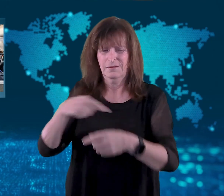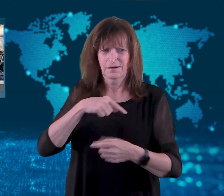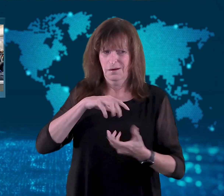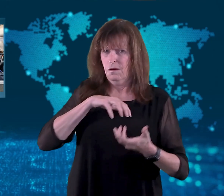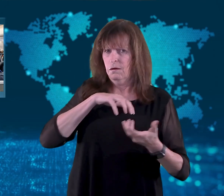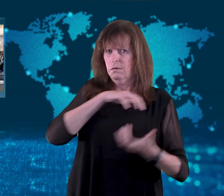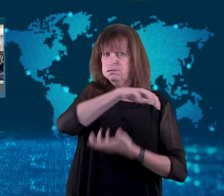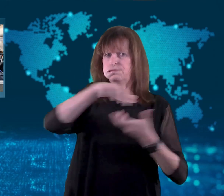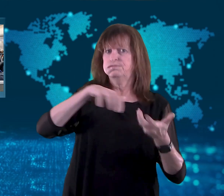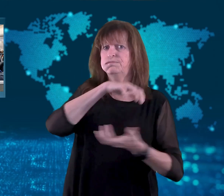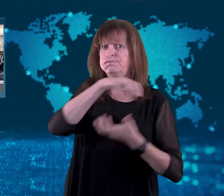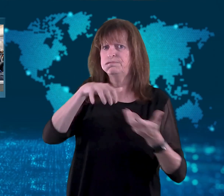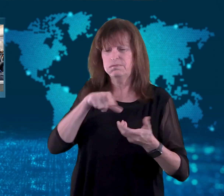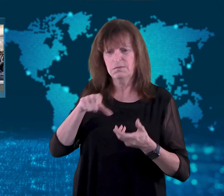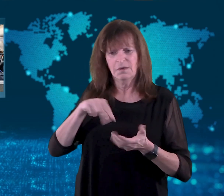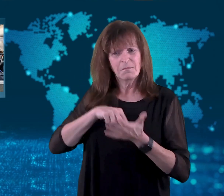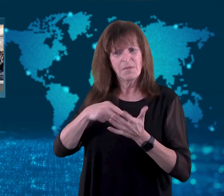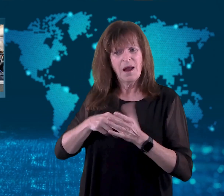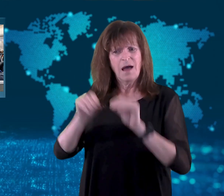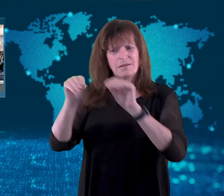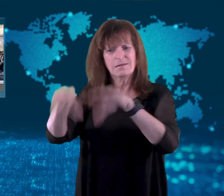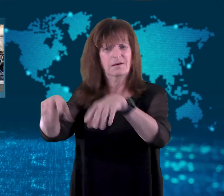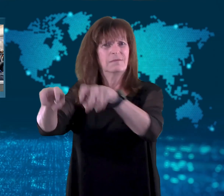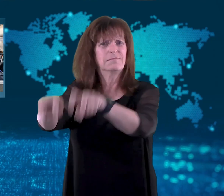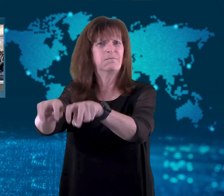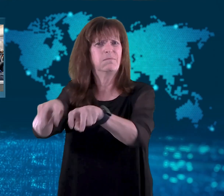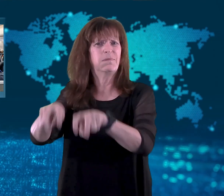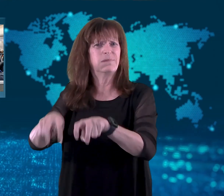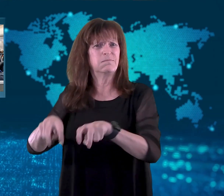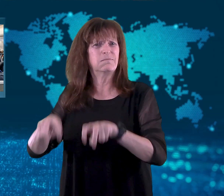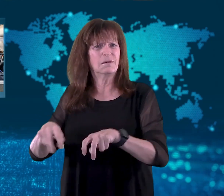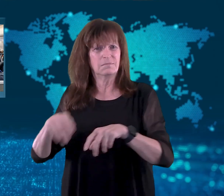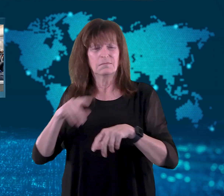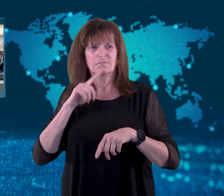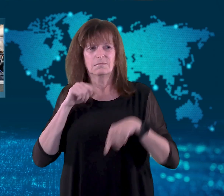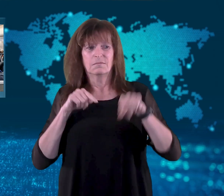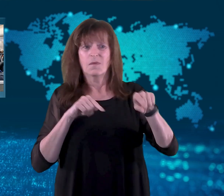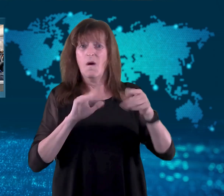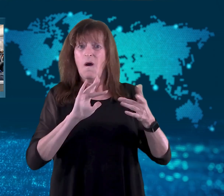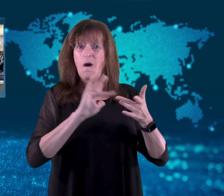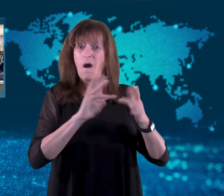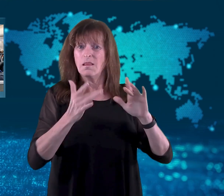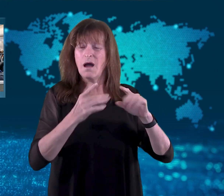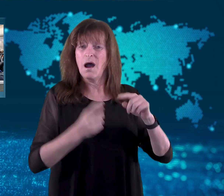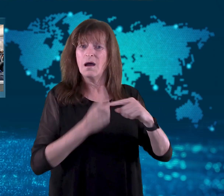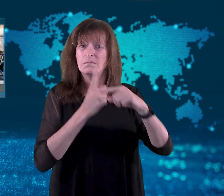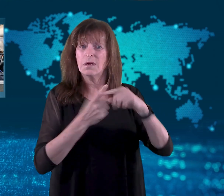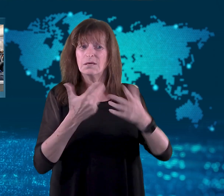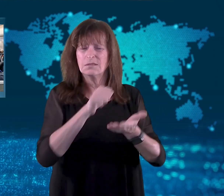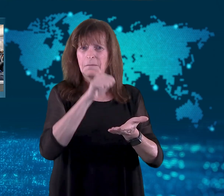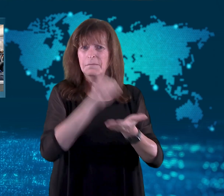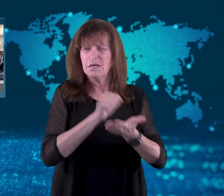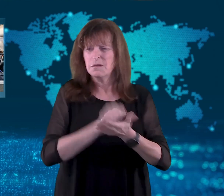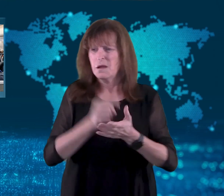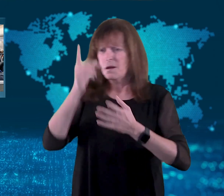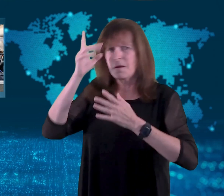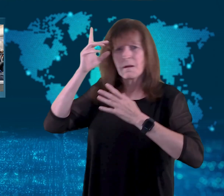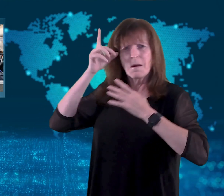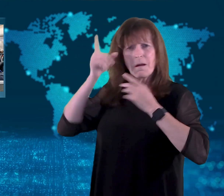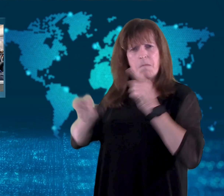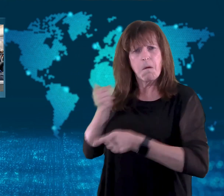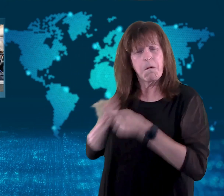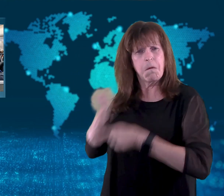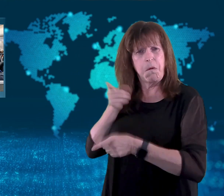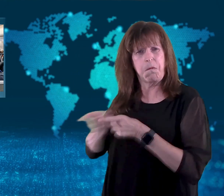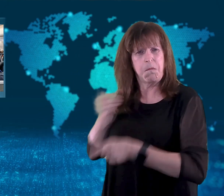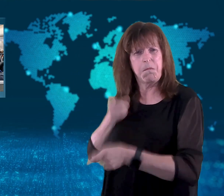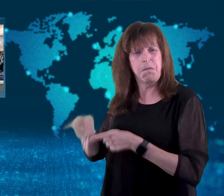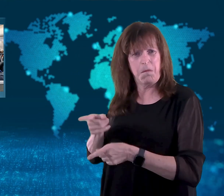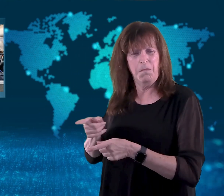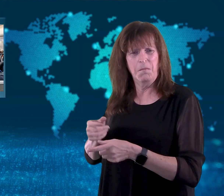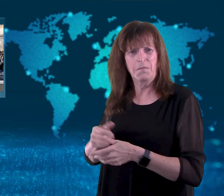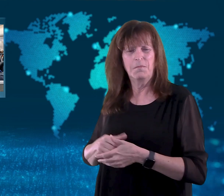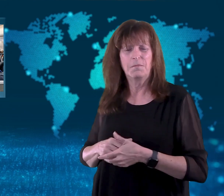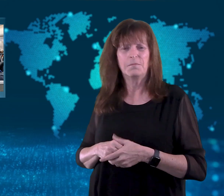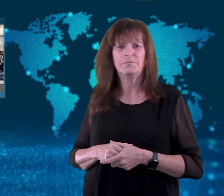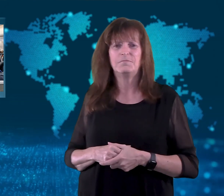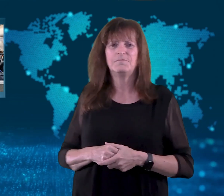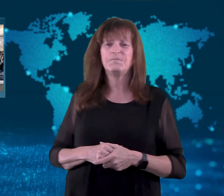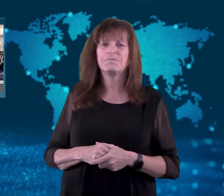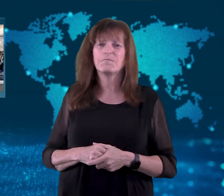at the championships, were also in economy class.